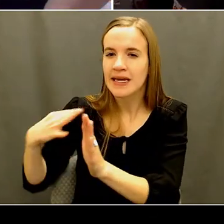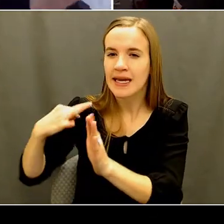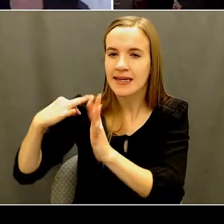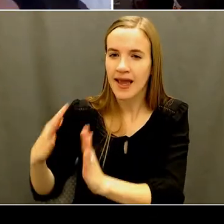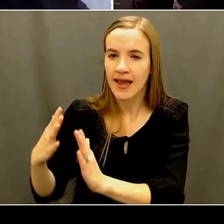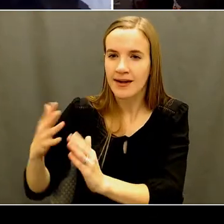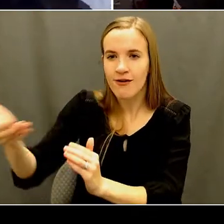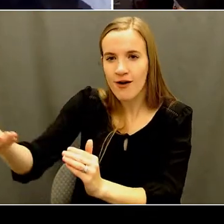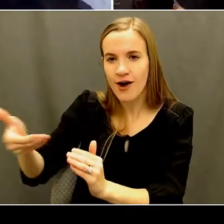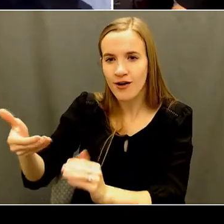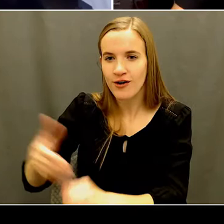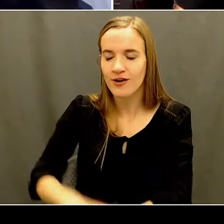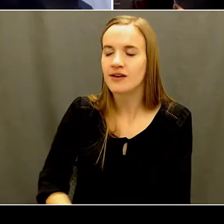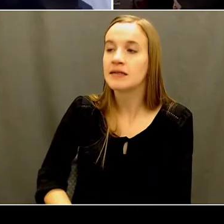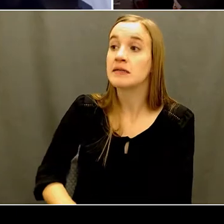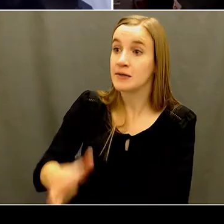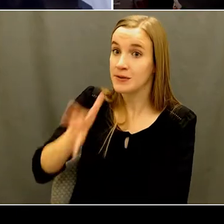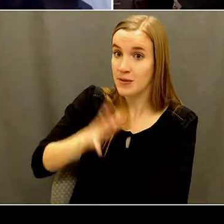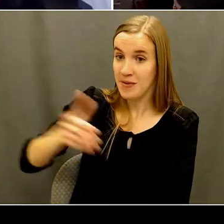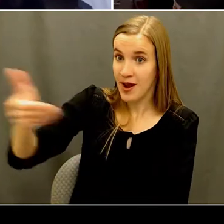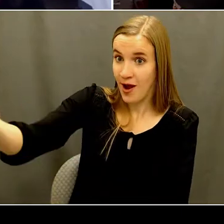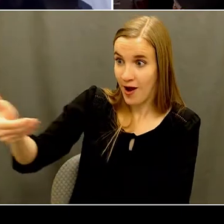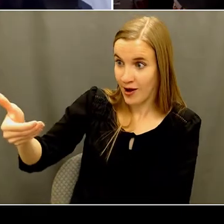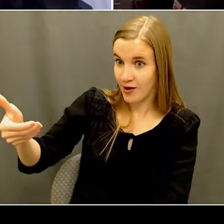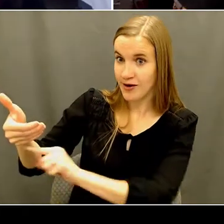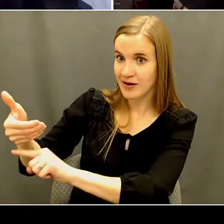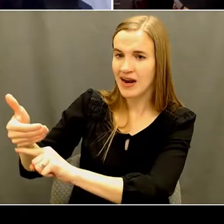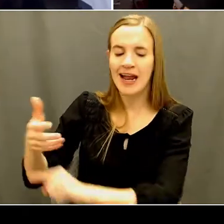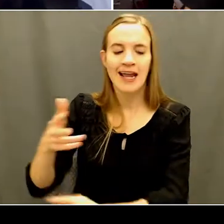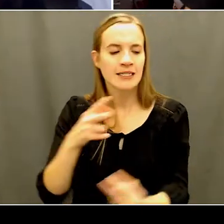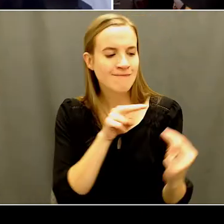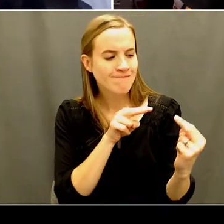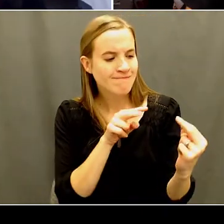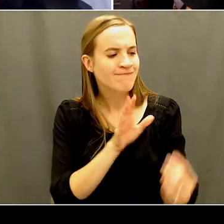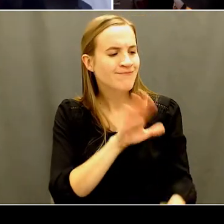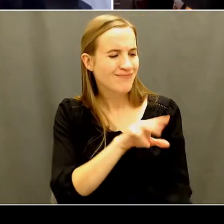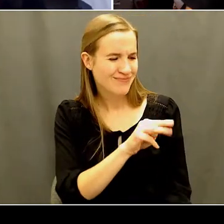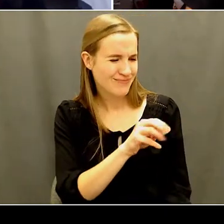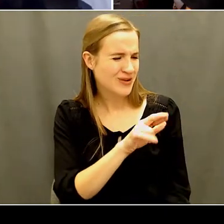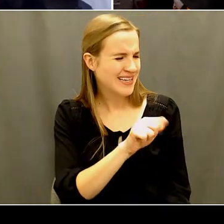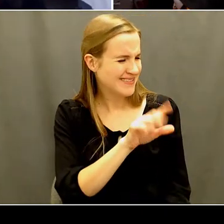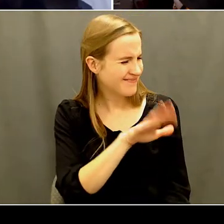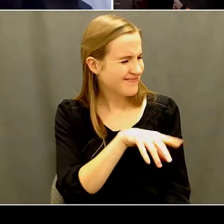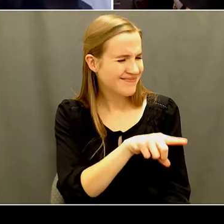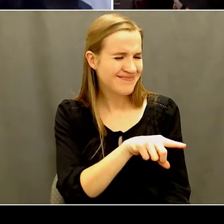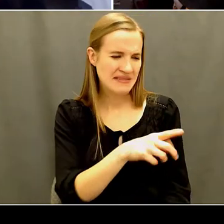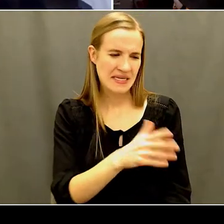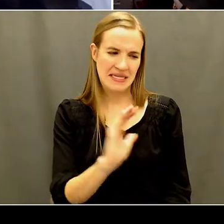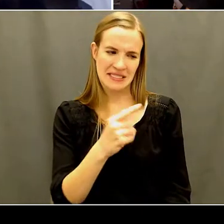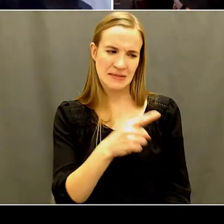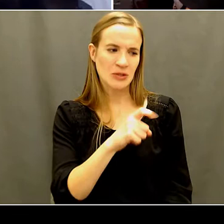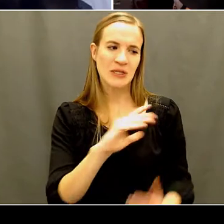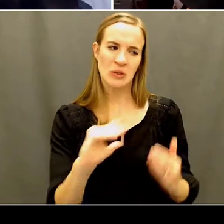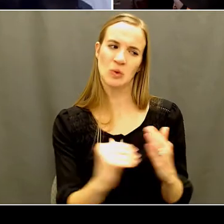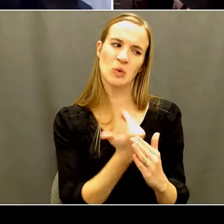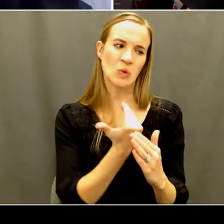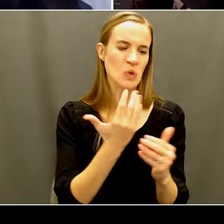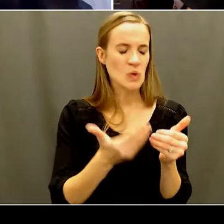And, and she basically said, my my dream for us is to go to Washington DC and for